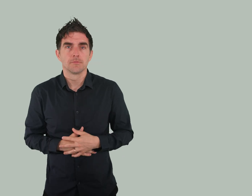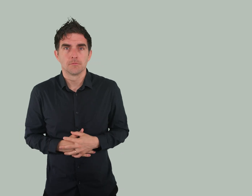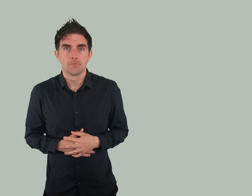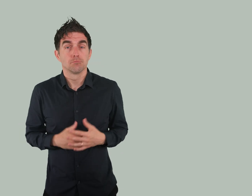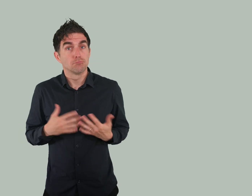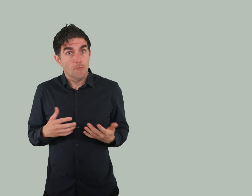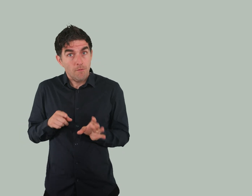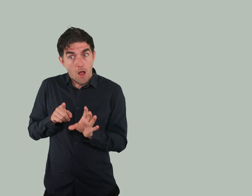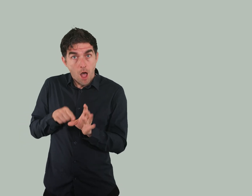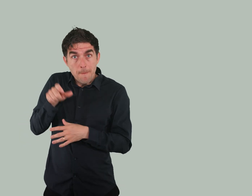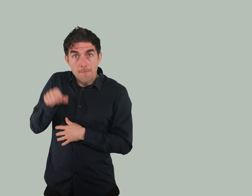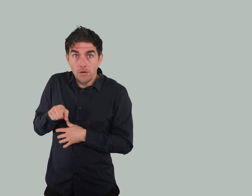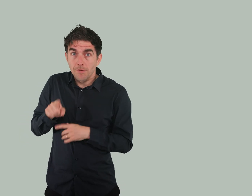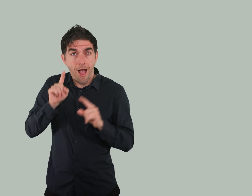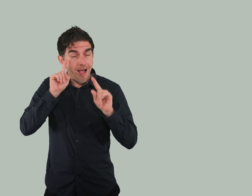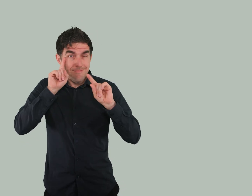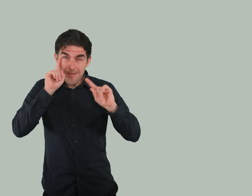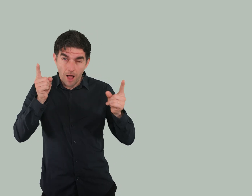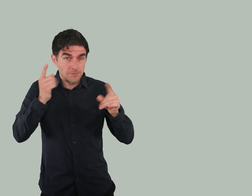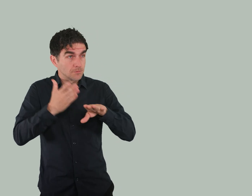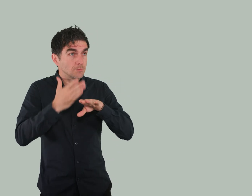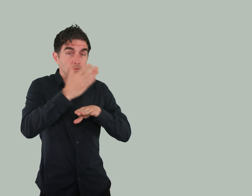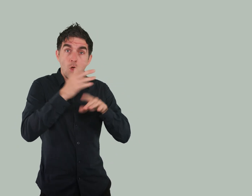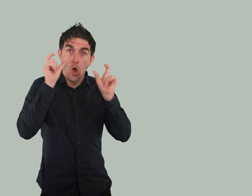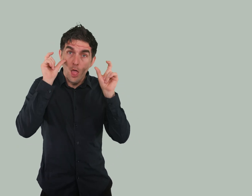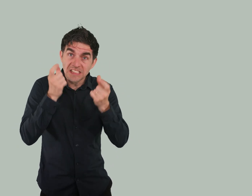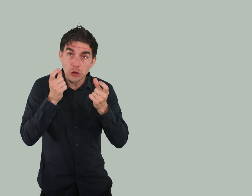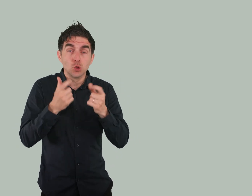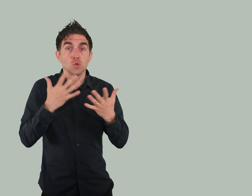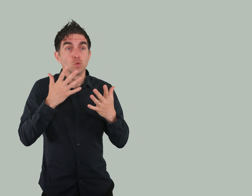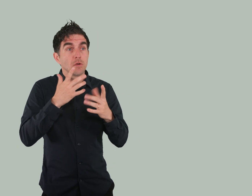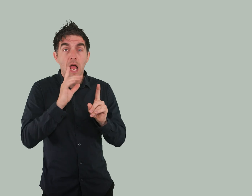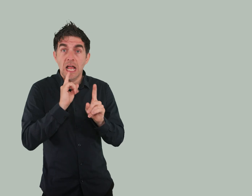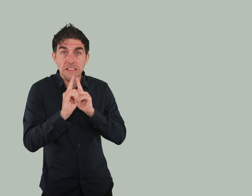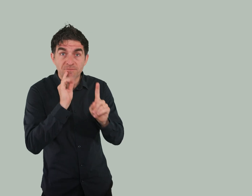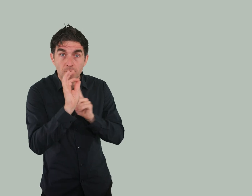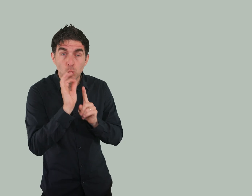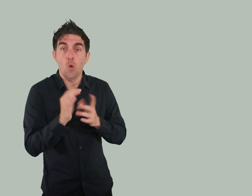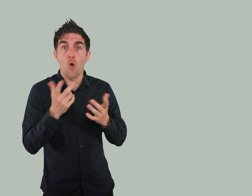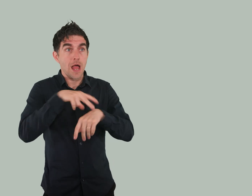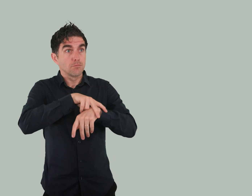If a young person cannot physically get to the college, the interview,